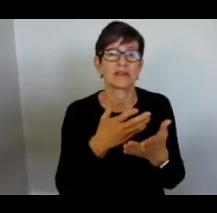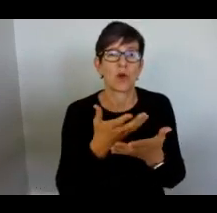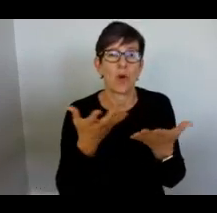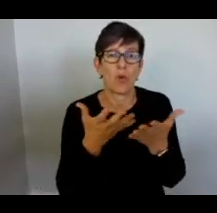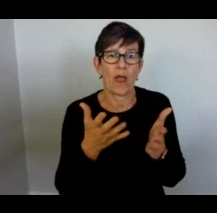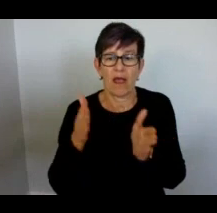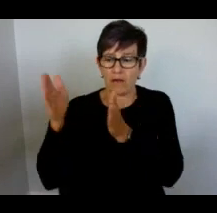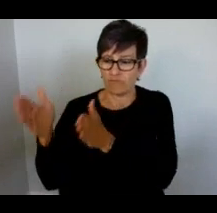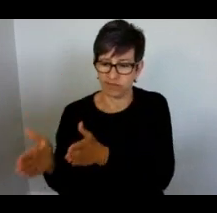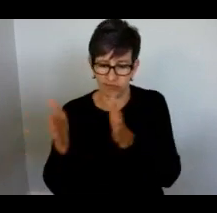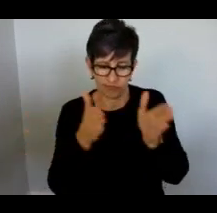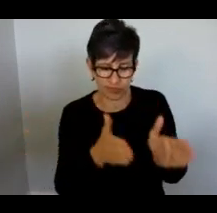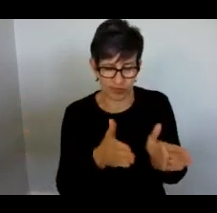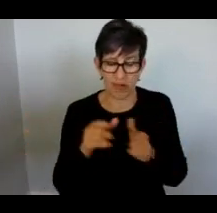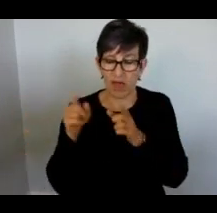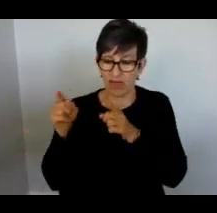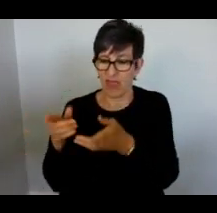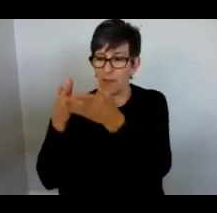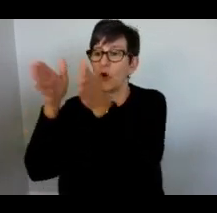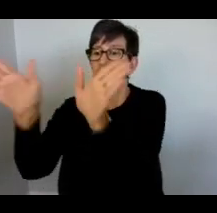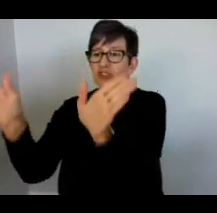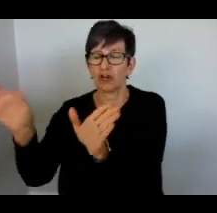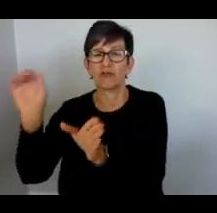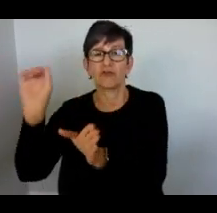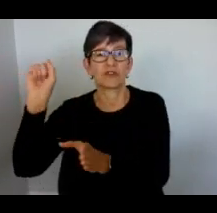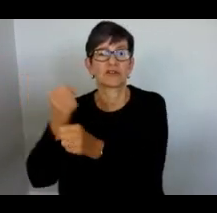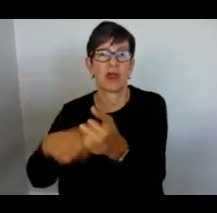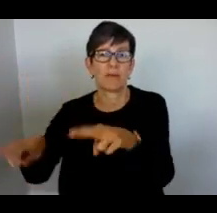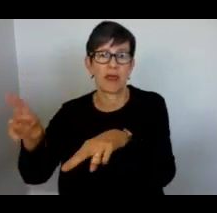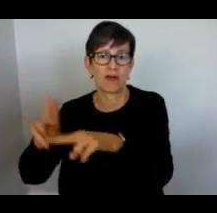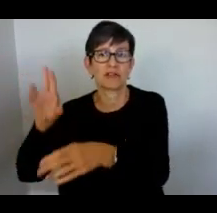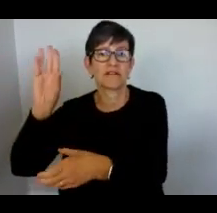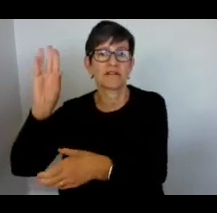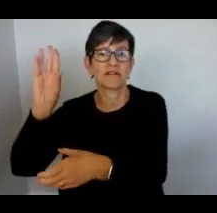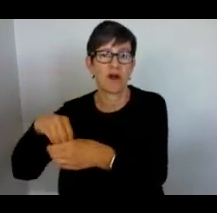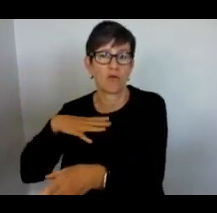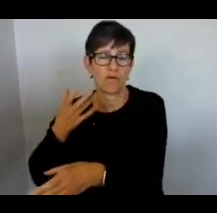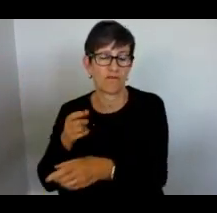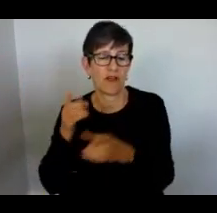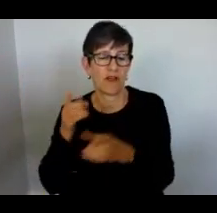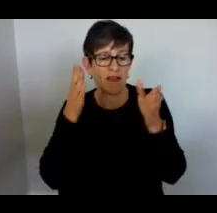an avenue you can take in order to get back involved because you might wonder how come I've